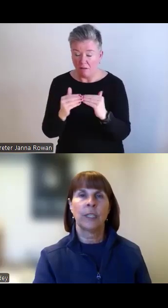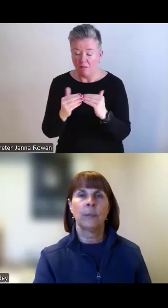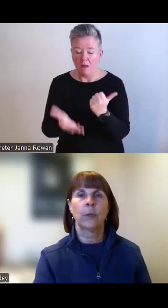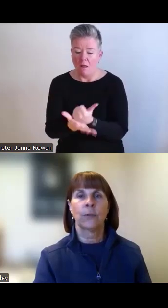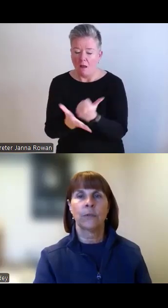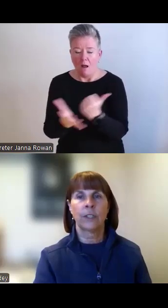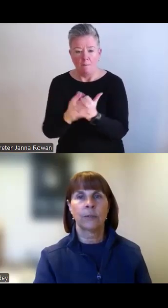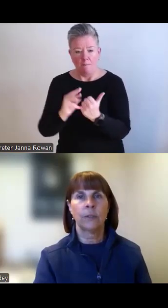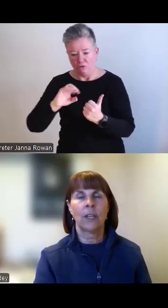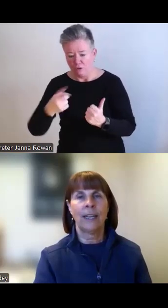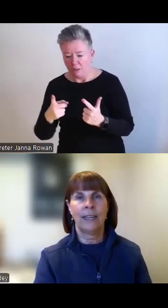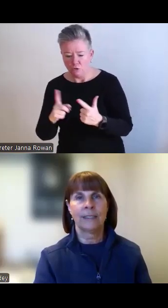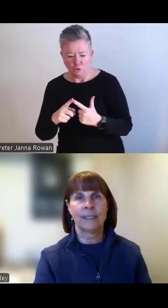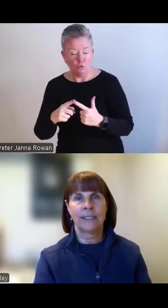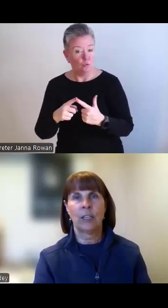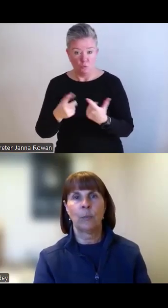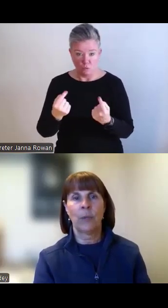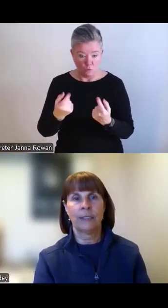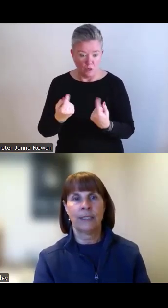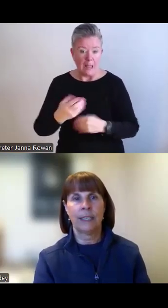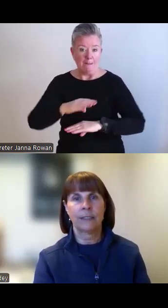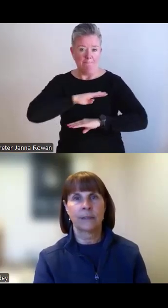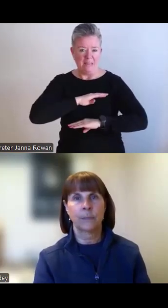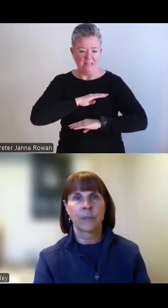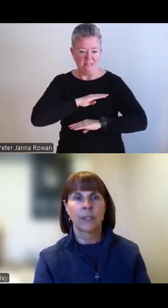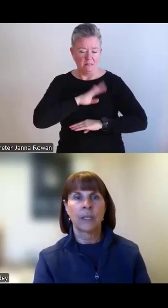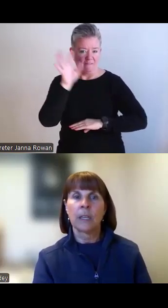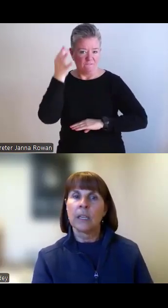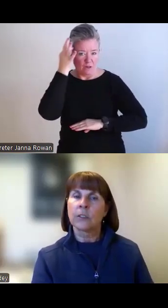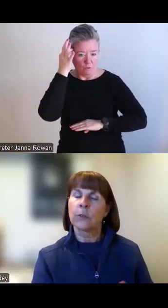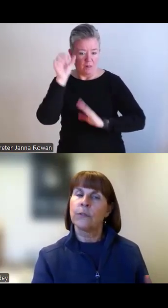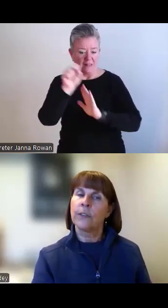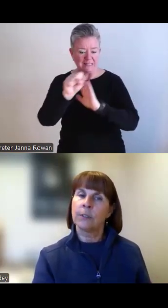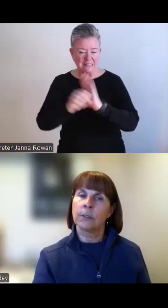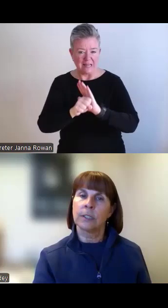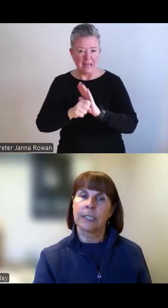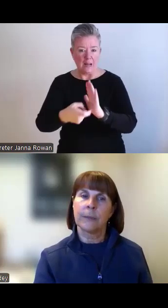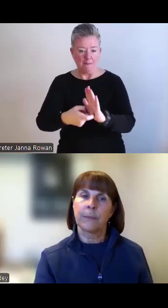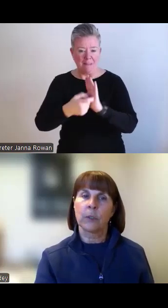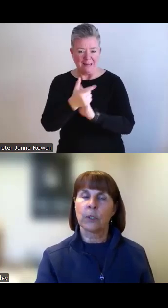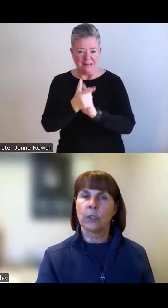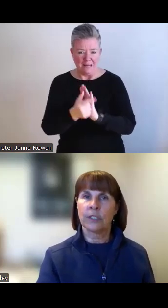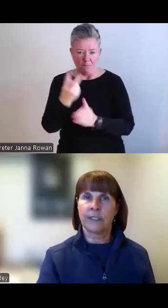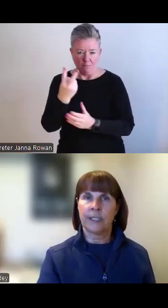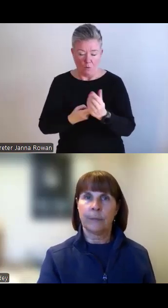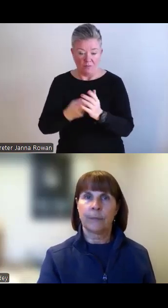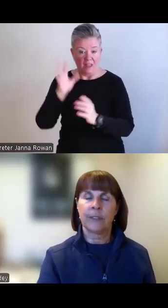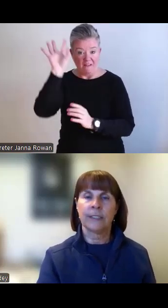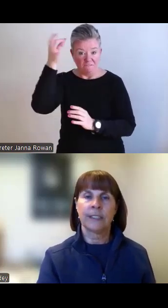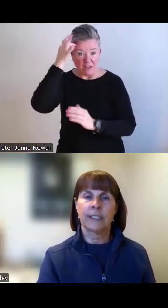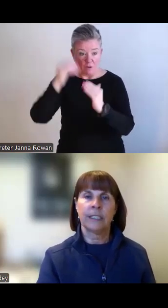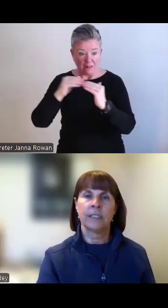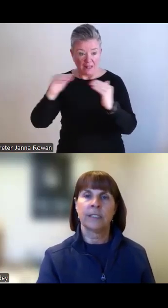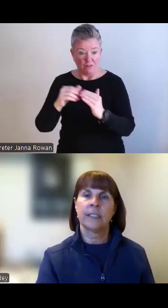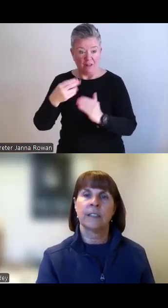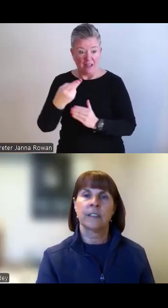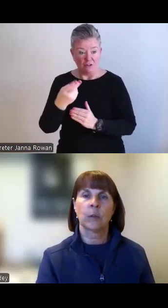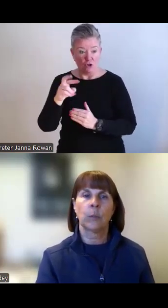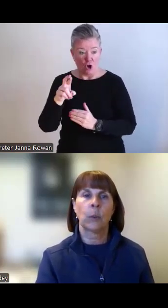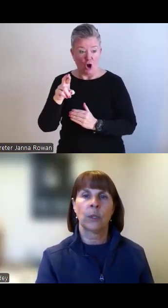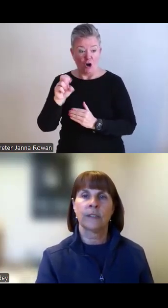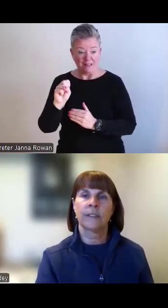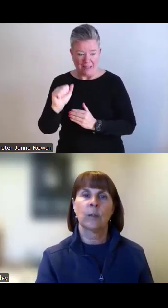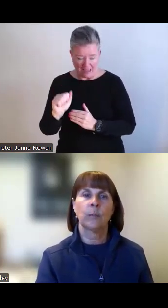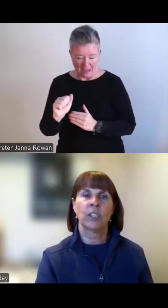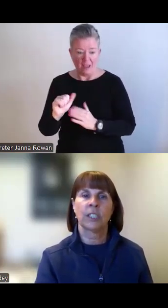to meet both federal and state mandates. So federally, HRSA is the agency that supports the